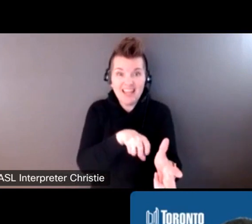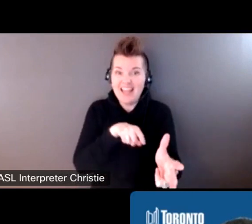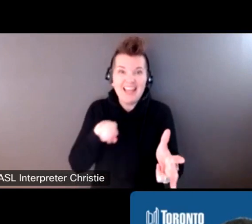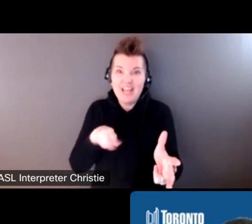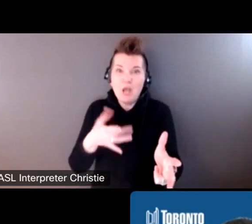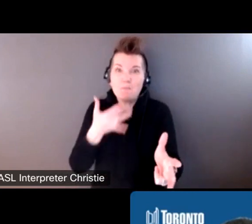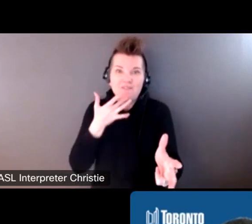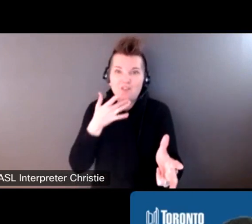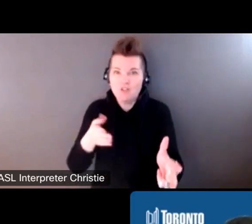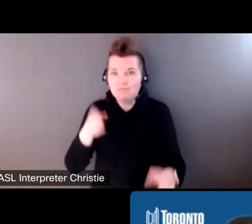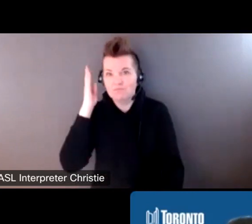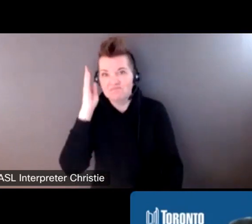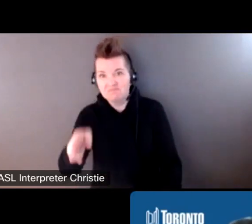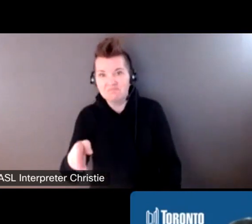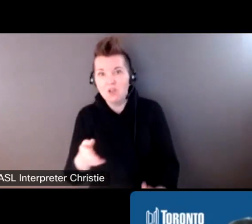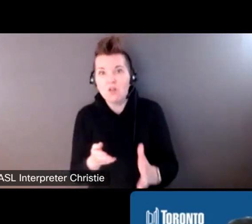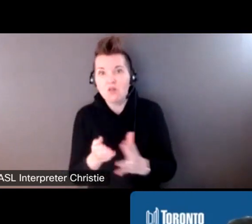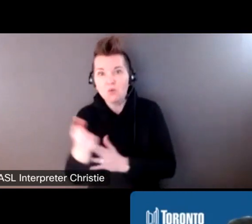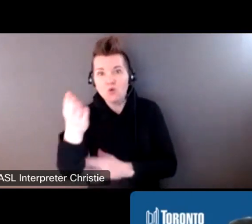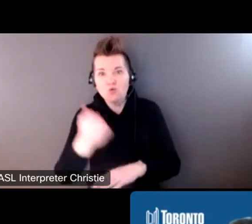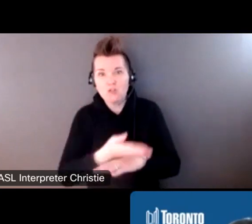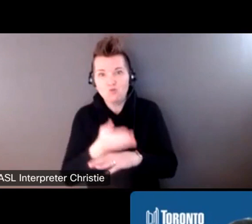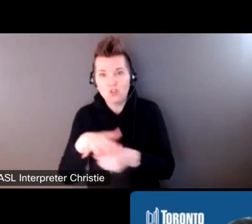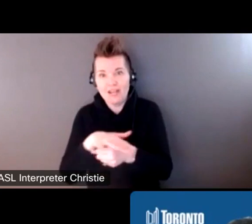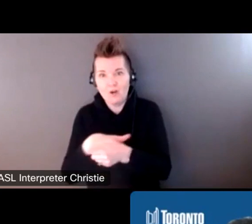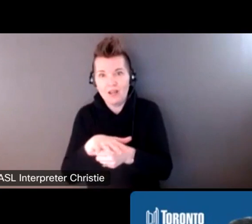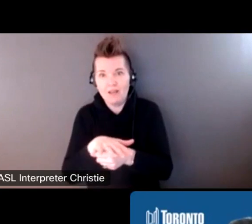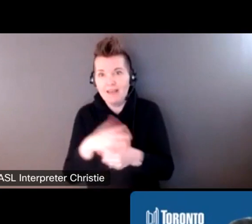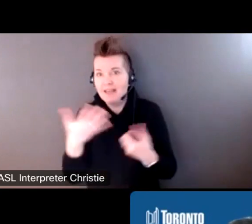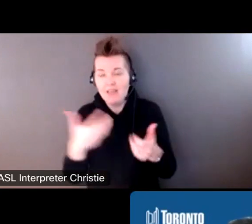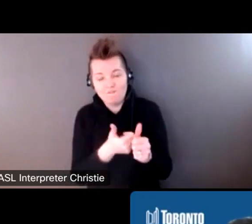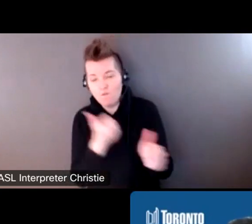zone through bollards to avoid having to go into those streetcar tracks.